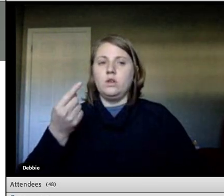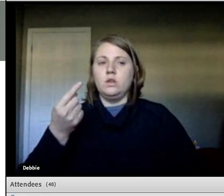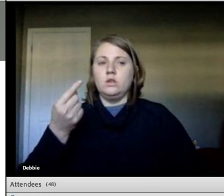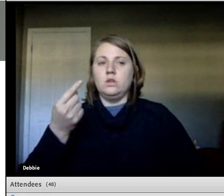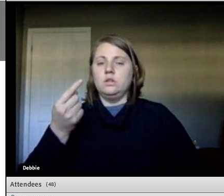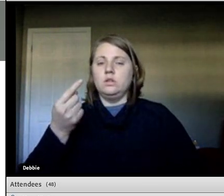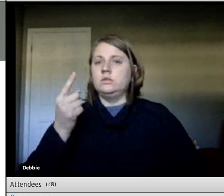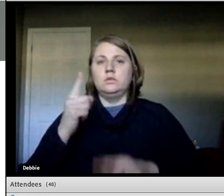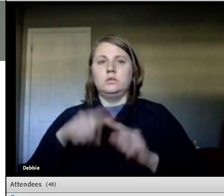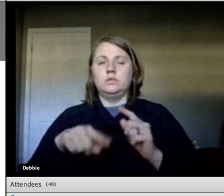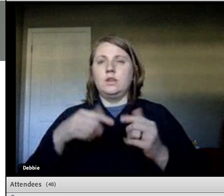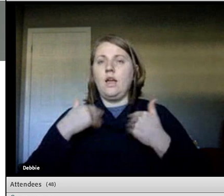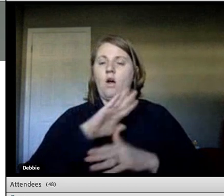and stuff on the back end for free.